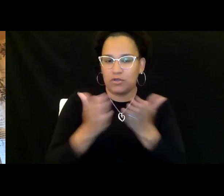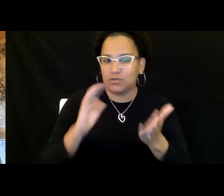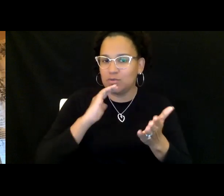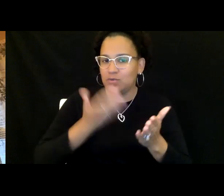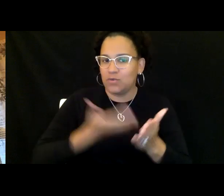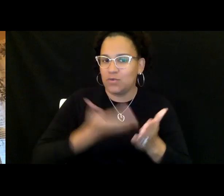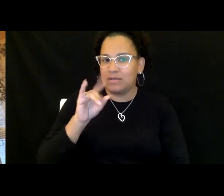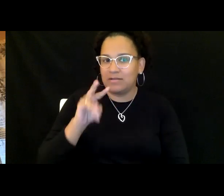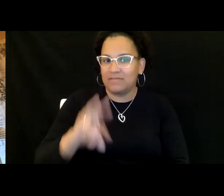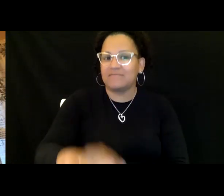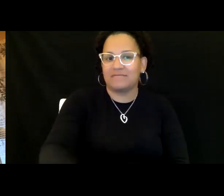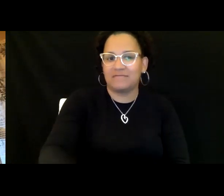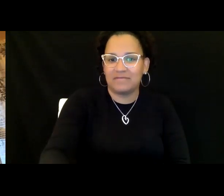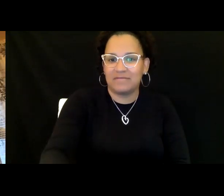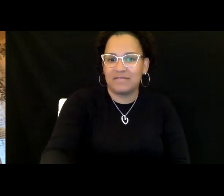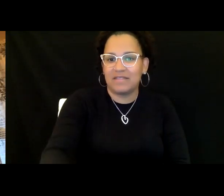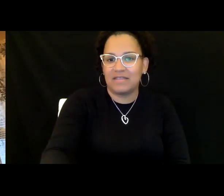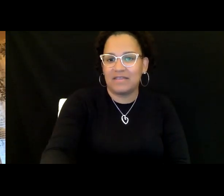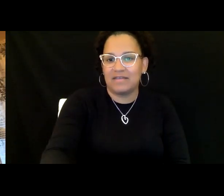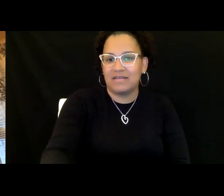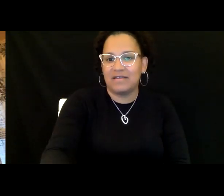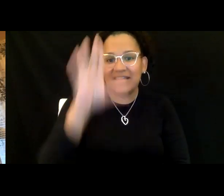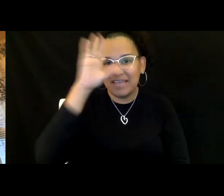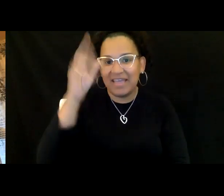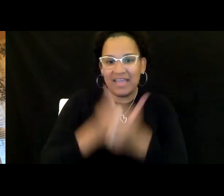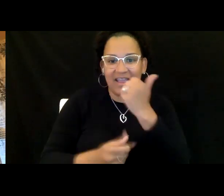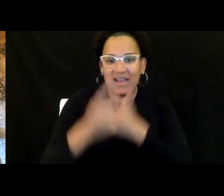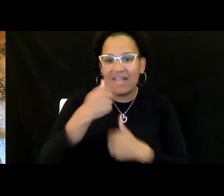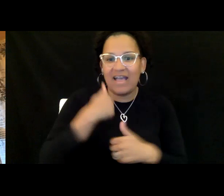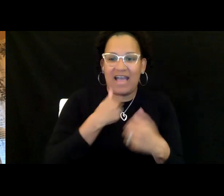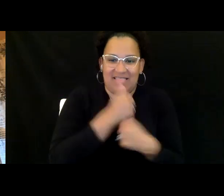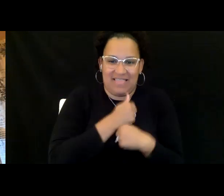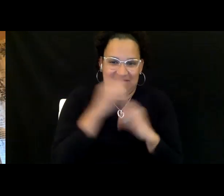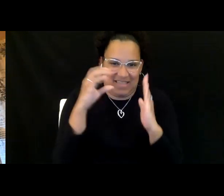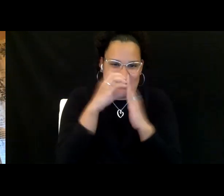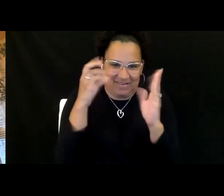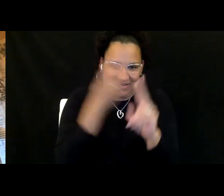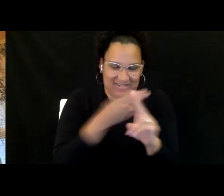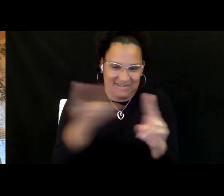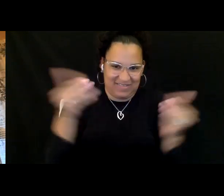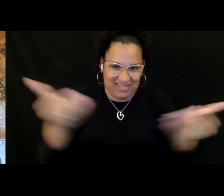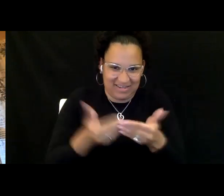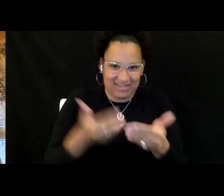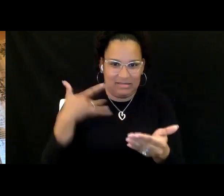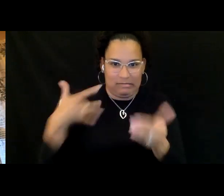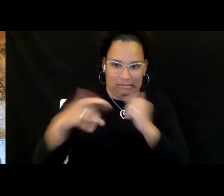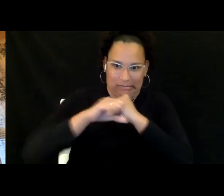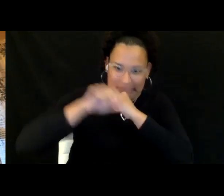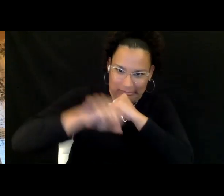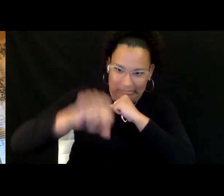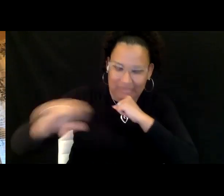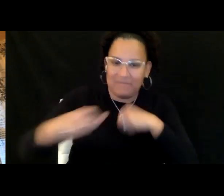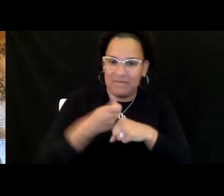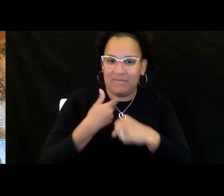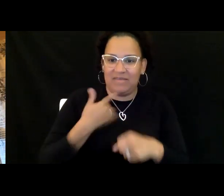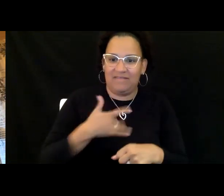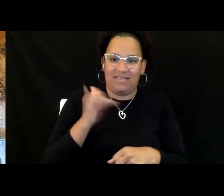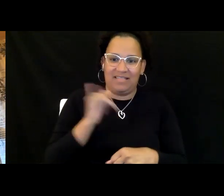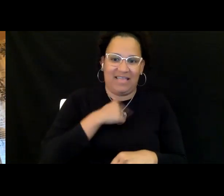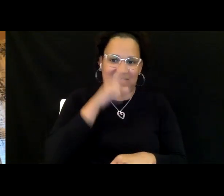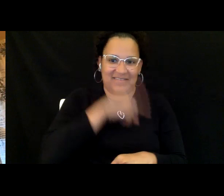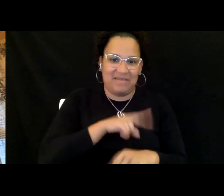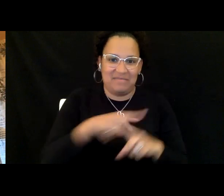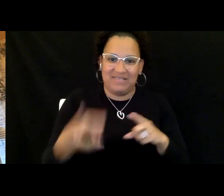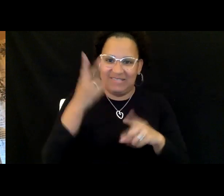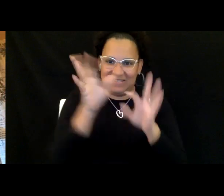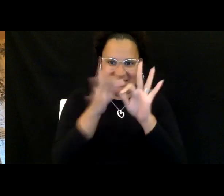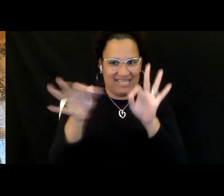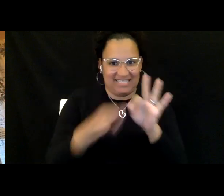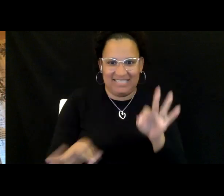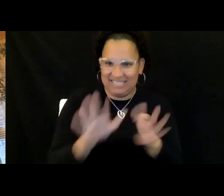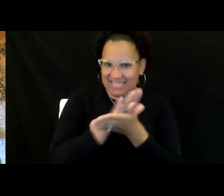Liv Mammone: hey everyone oh I love when the bio is so short that the net the usual length of the bio just makes me feel like a fraud, the two cents of bios Nice we like it.